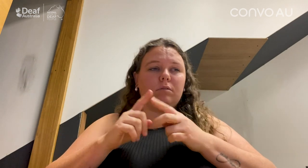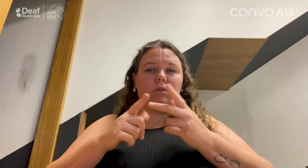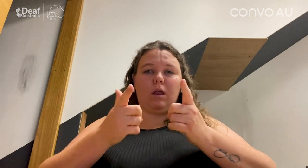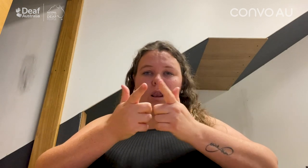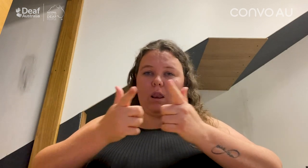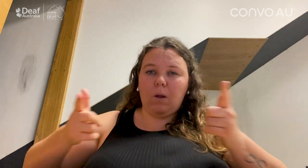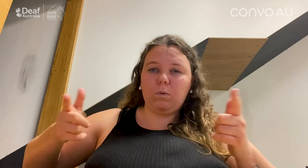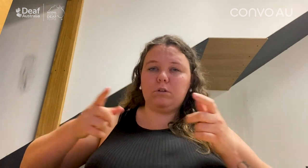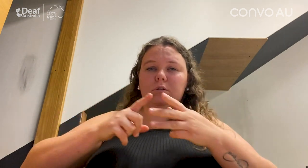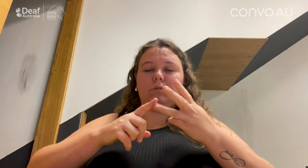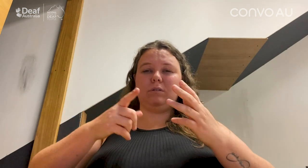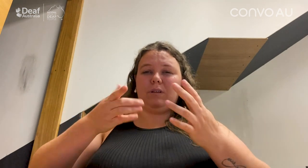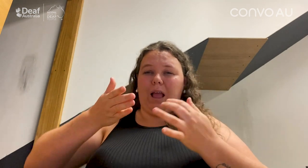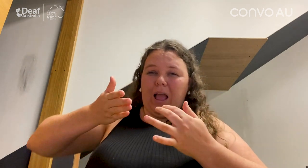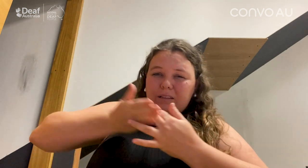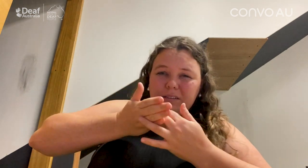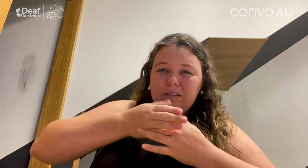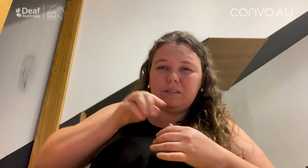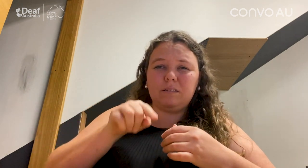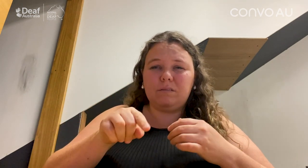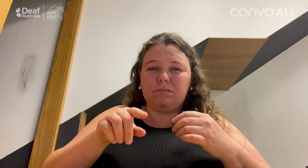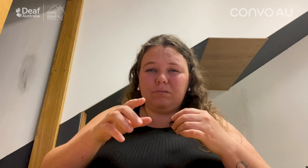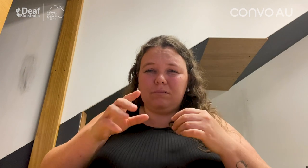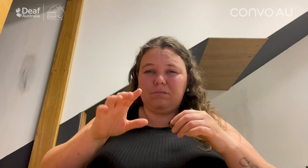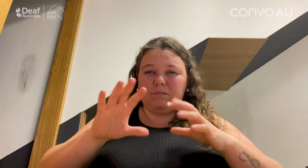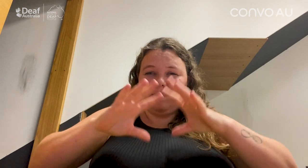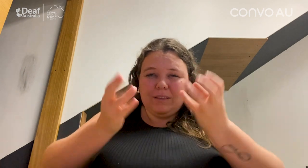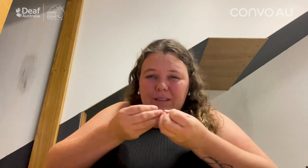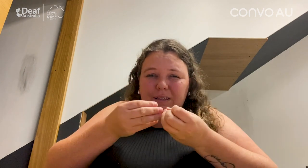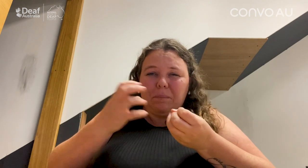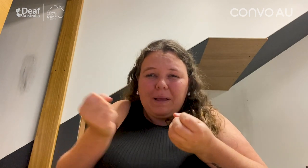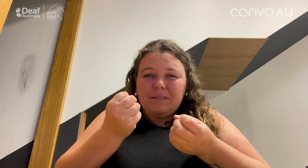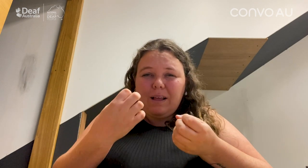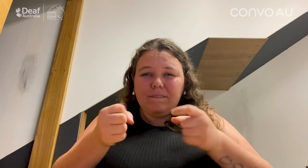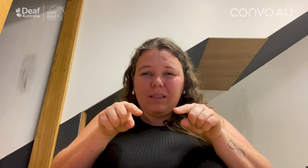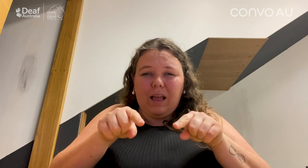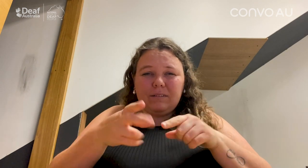language, access; everything that we need.